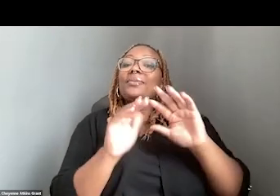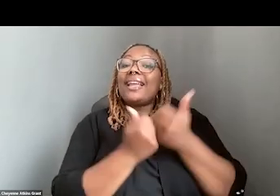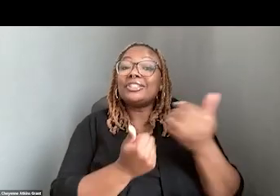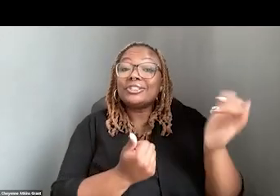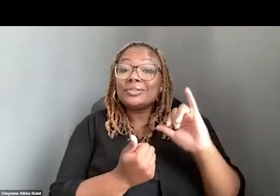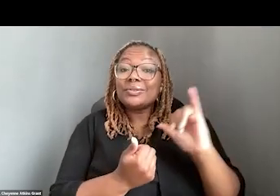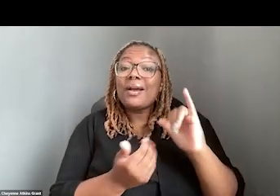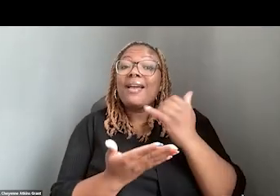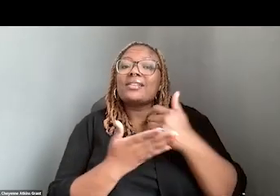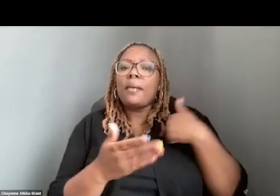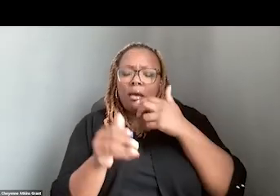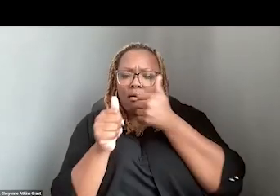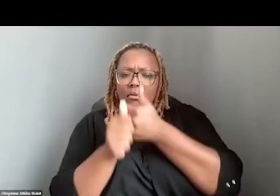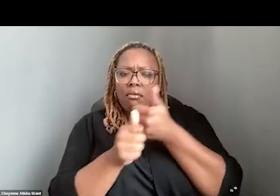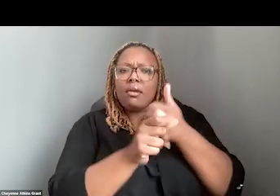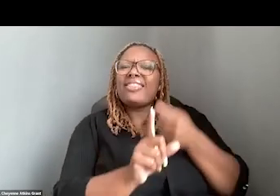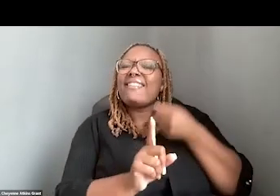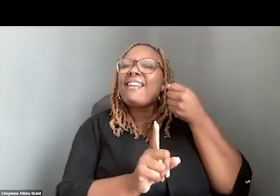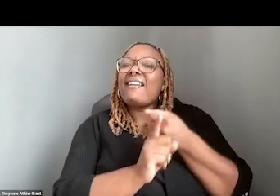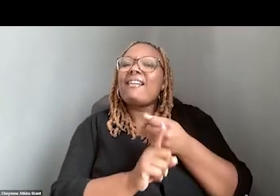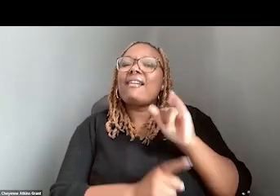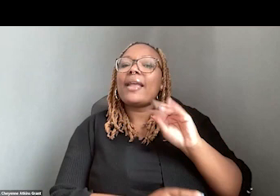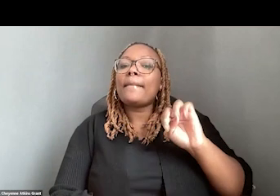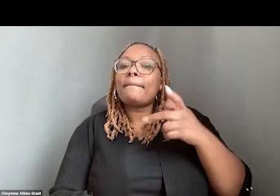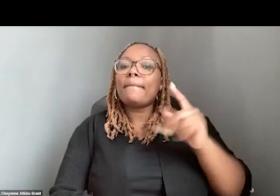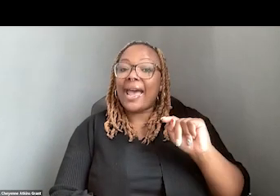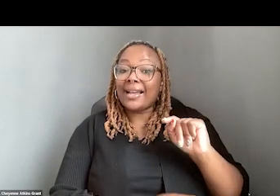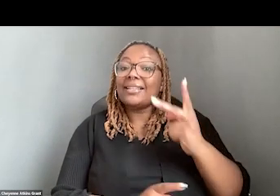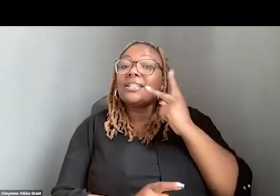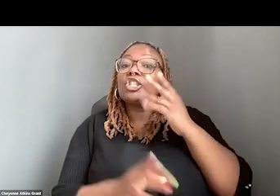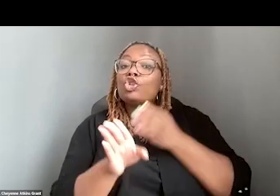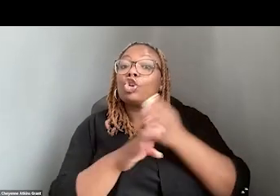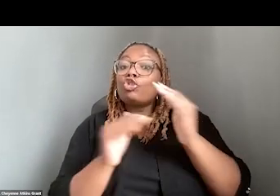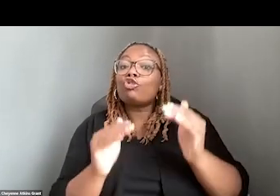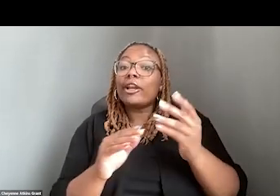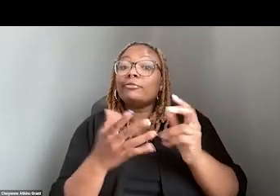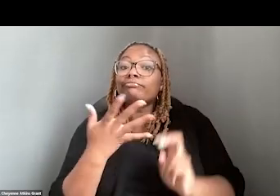It helps us track the impact, see your career progression, whether you might start